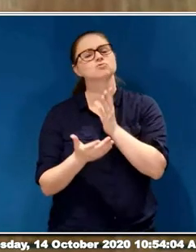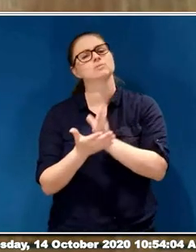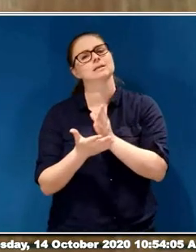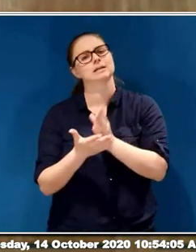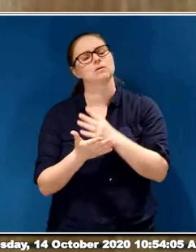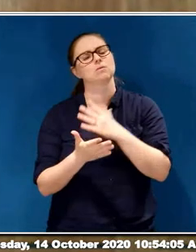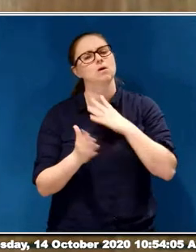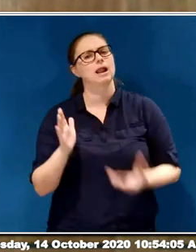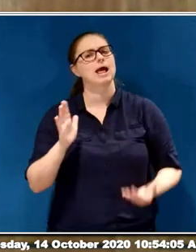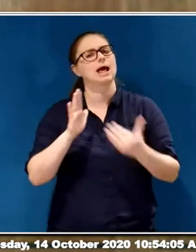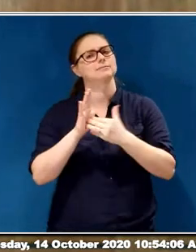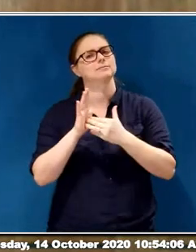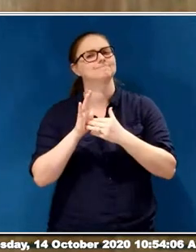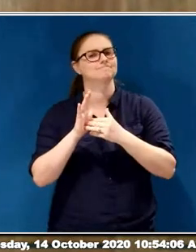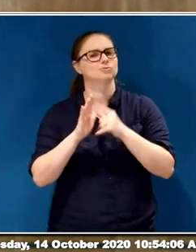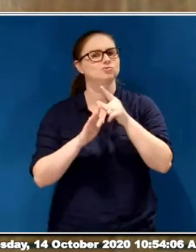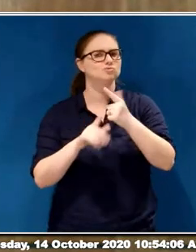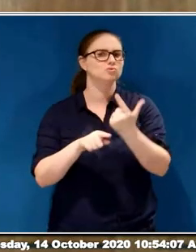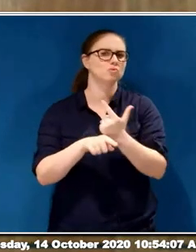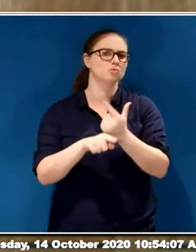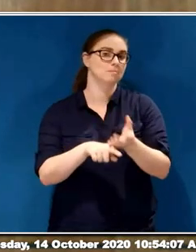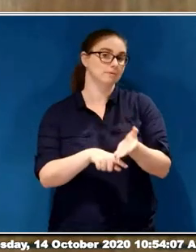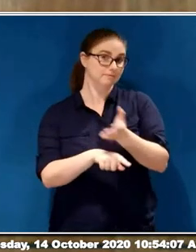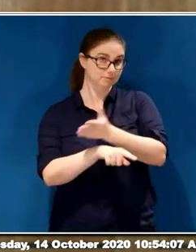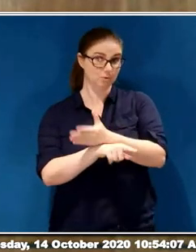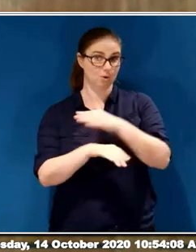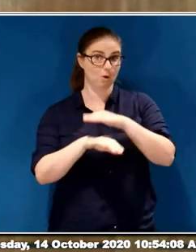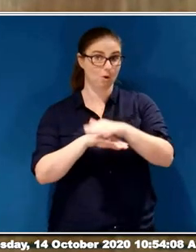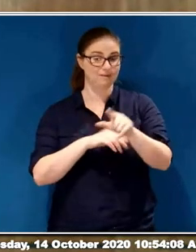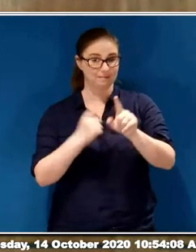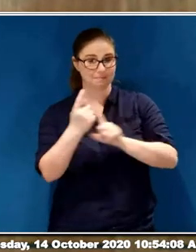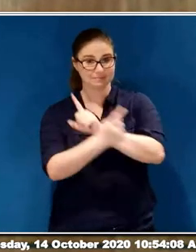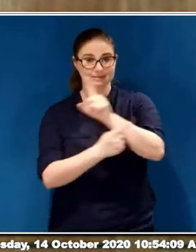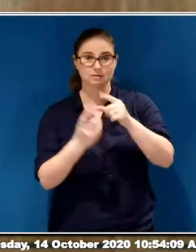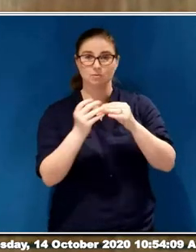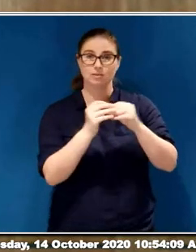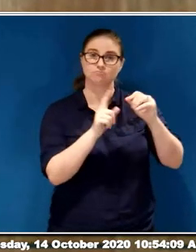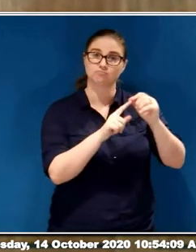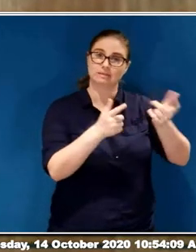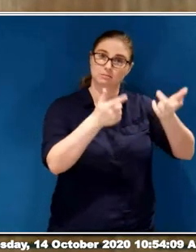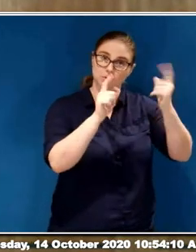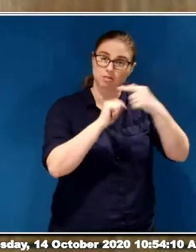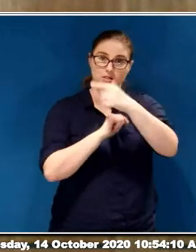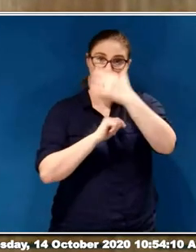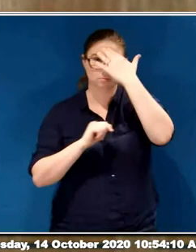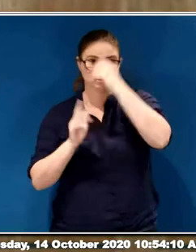the psychiatrist would give if Kobe was demonstrating very unsafe behaviours.